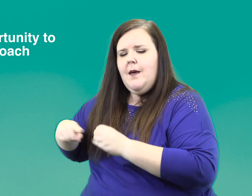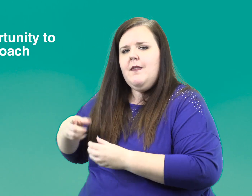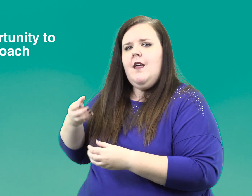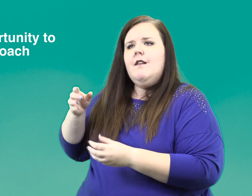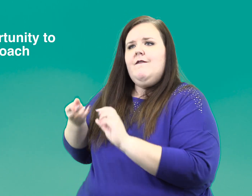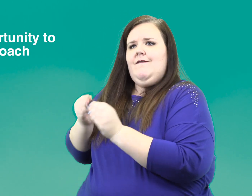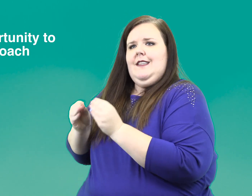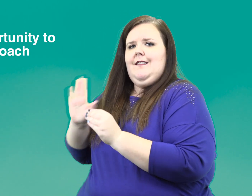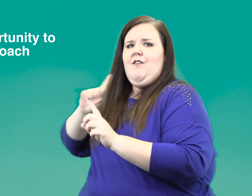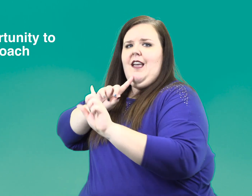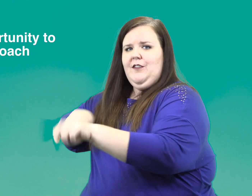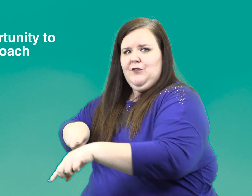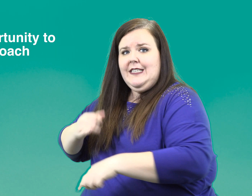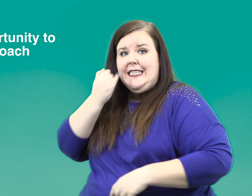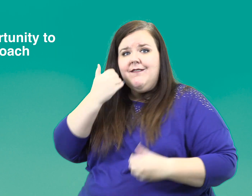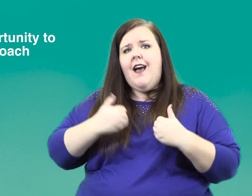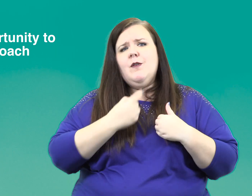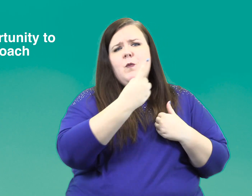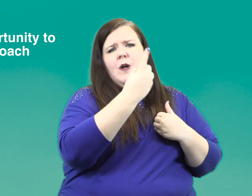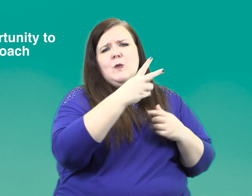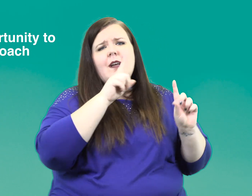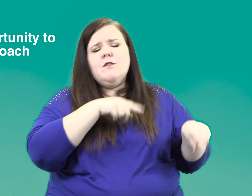Then it gives them a chance to fix their answer.